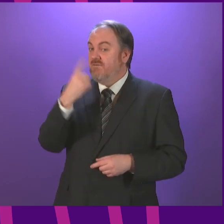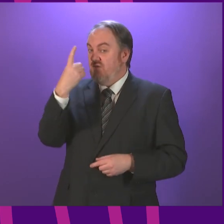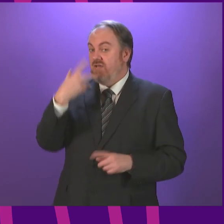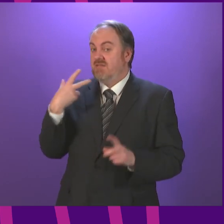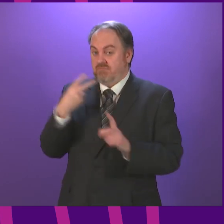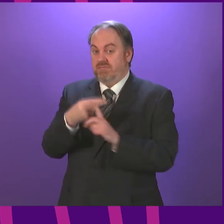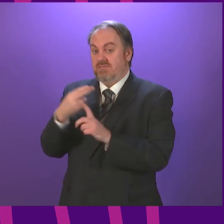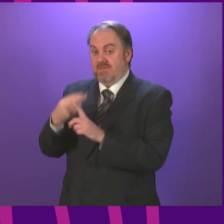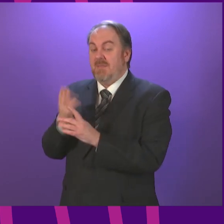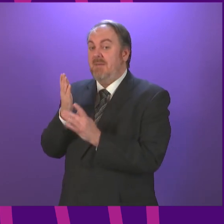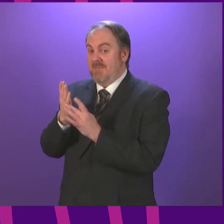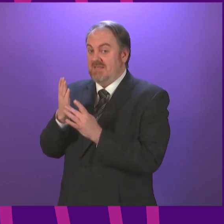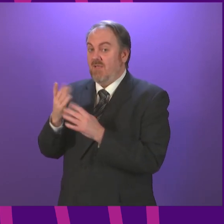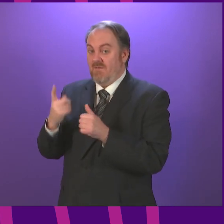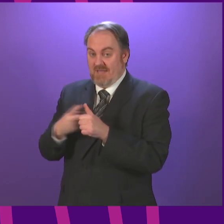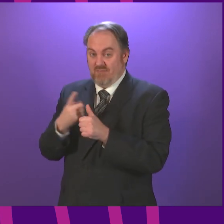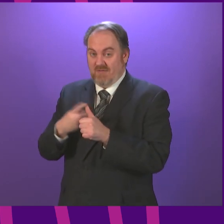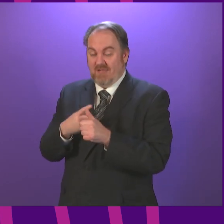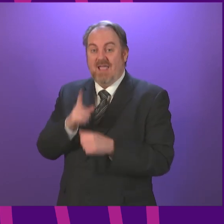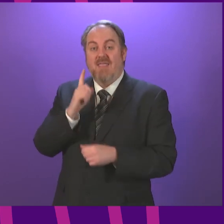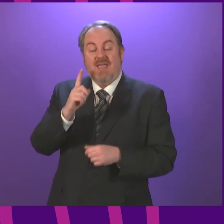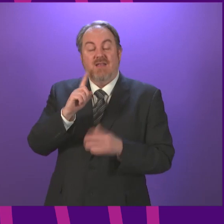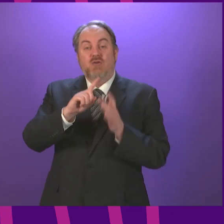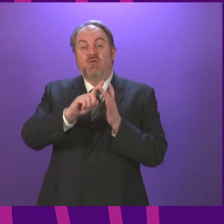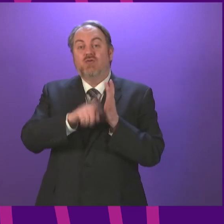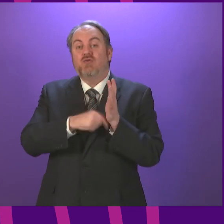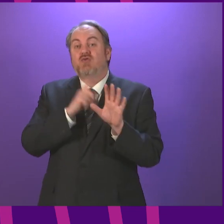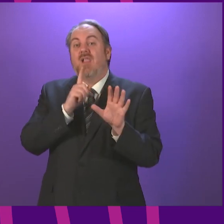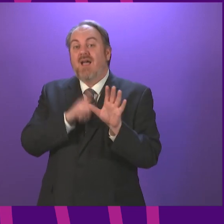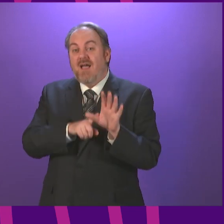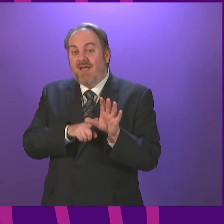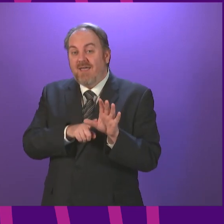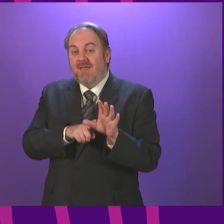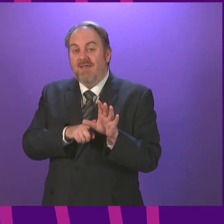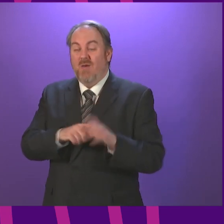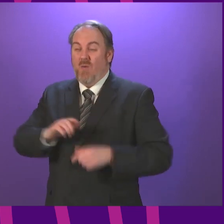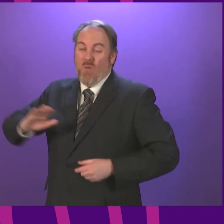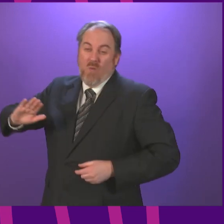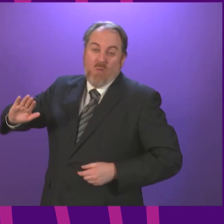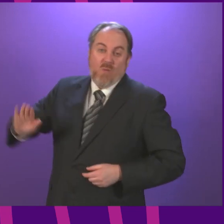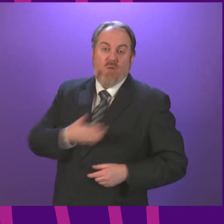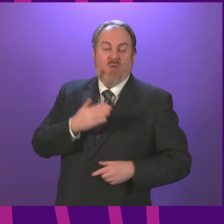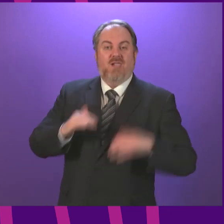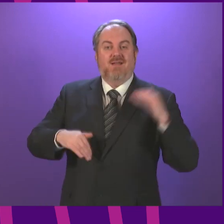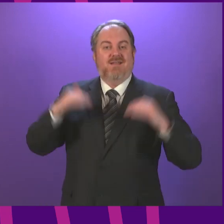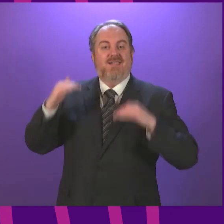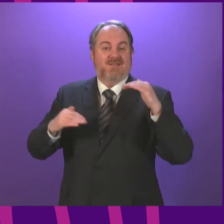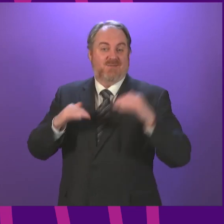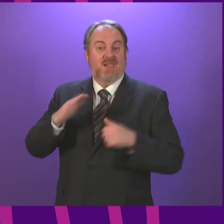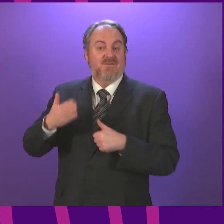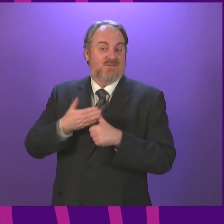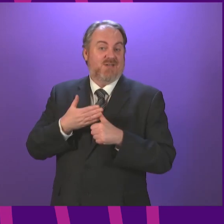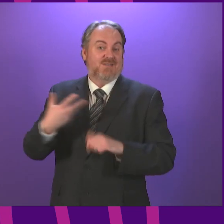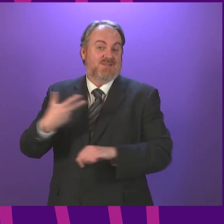of the vaccine by mid-April, and that, assuming that supplies allow it, the whole adult population will have been offered the first dose by the end of July.